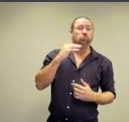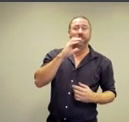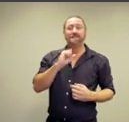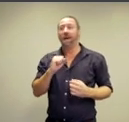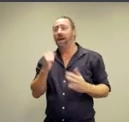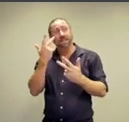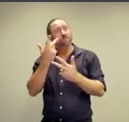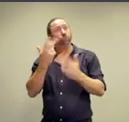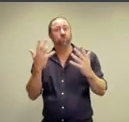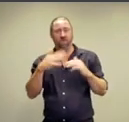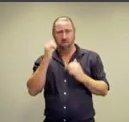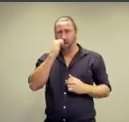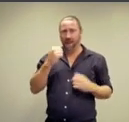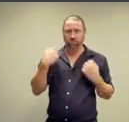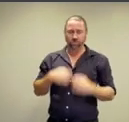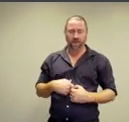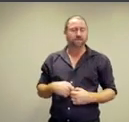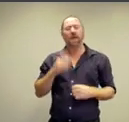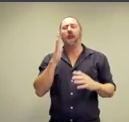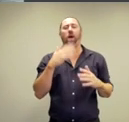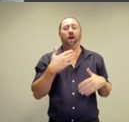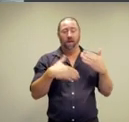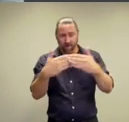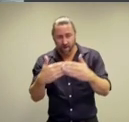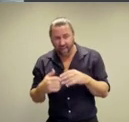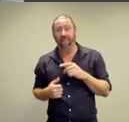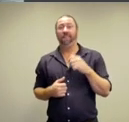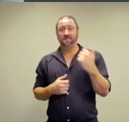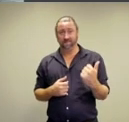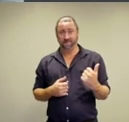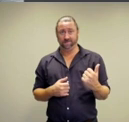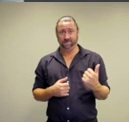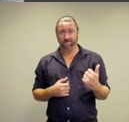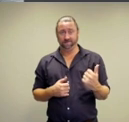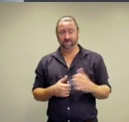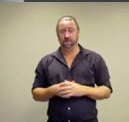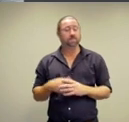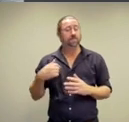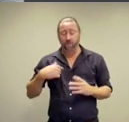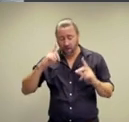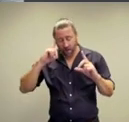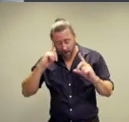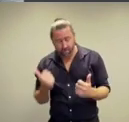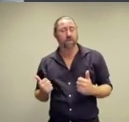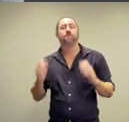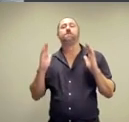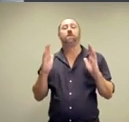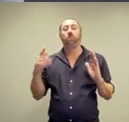featuring the black leather jacket. What I was gonna say is, where we ended up was here.